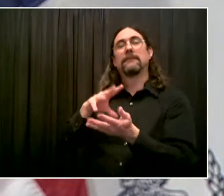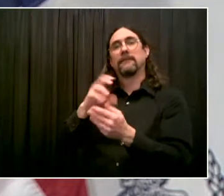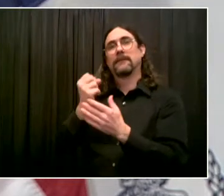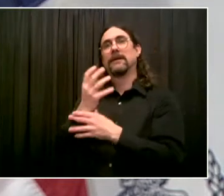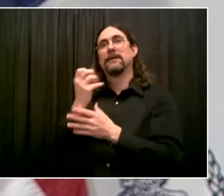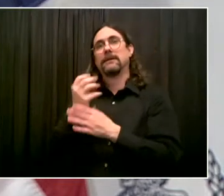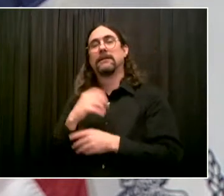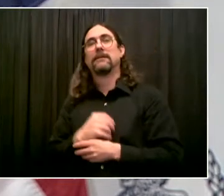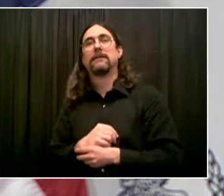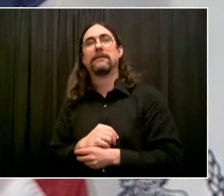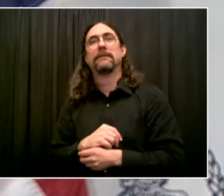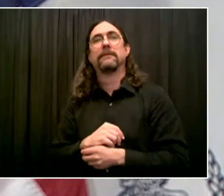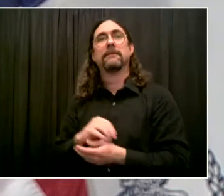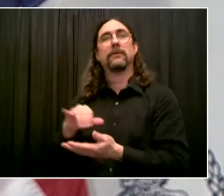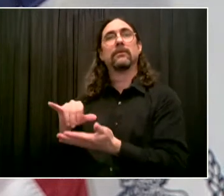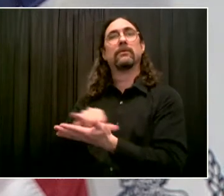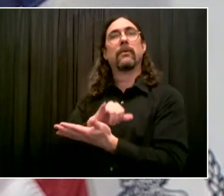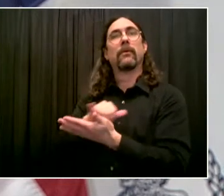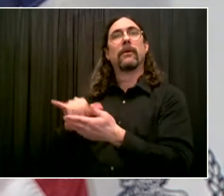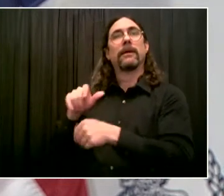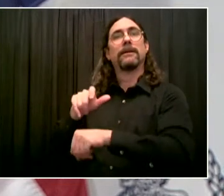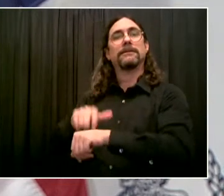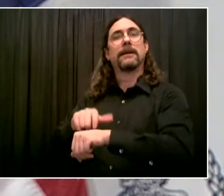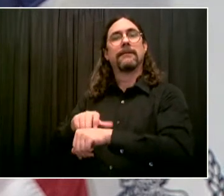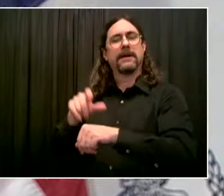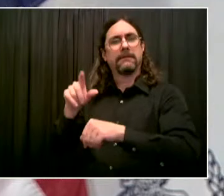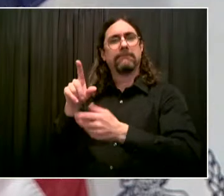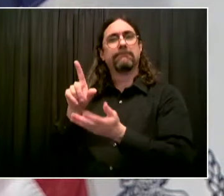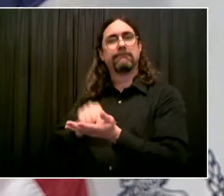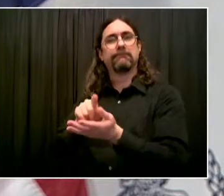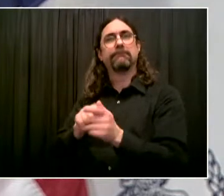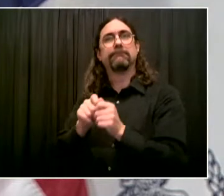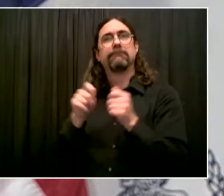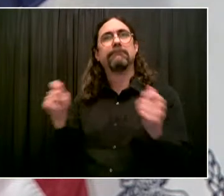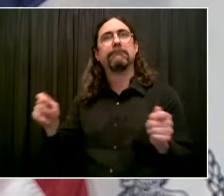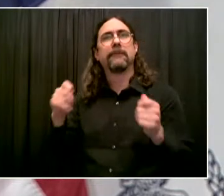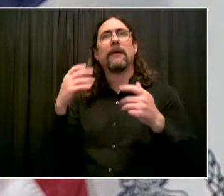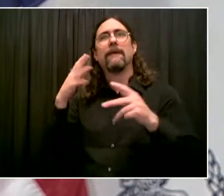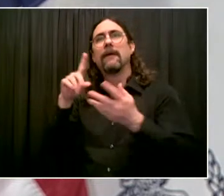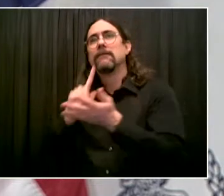LOT OF THEM BOIL DOWN TO GRIPE SESSIONS FROM CAR OWNERS ARE GENERALLY